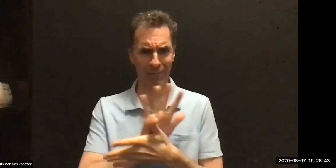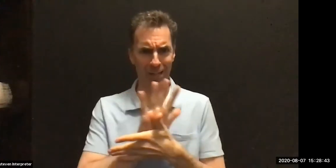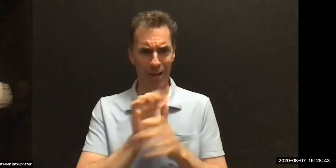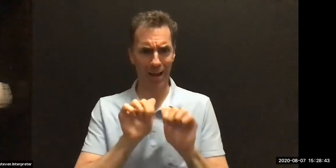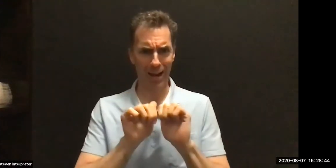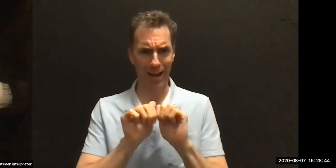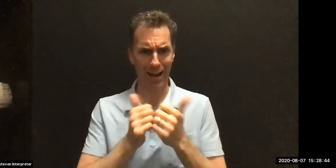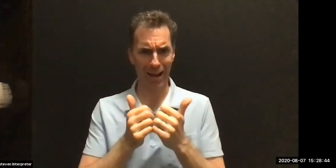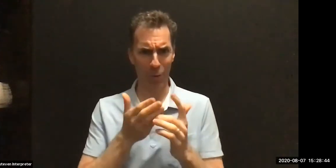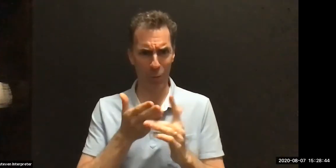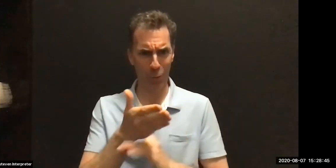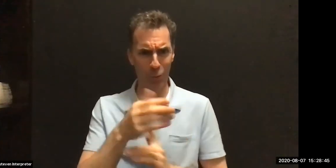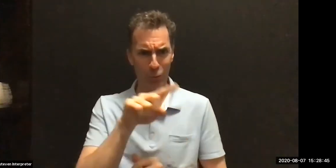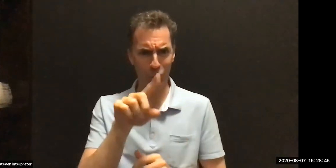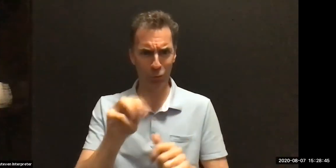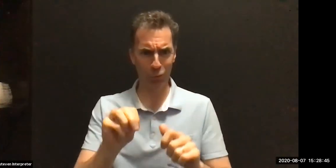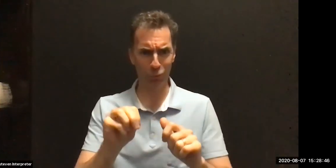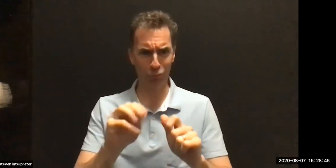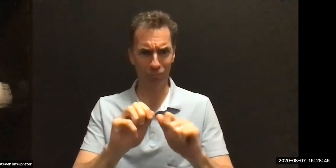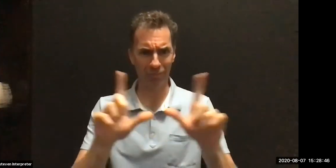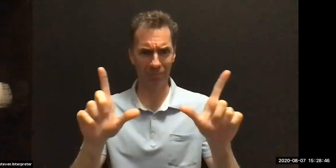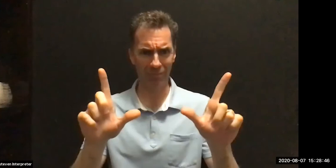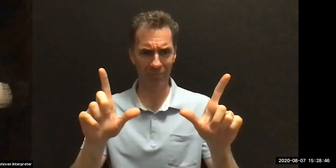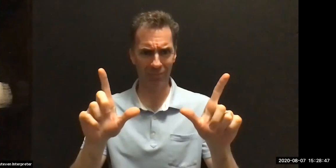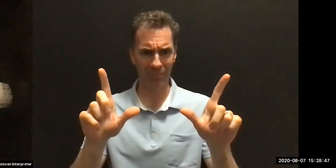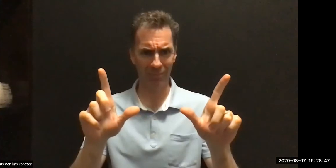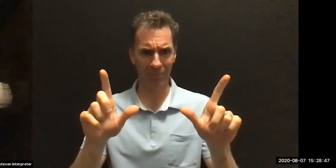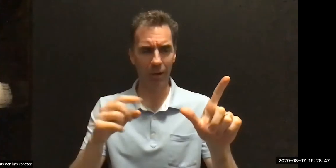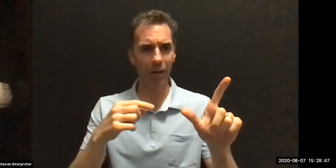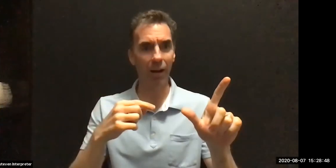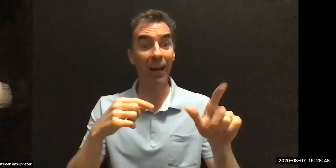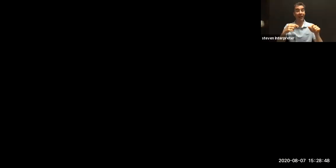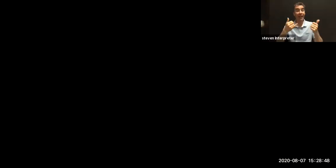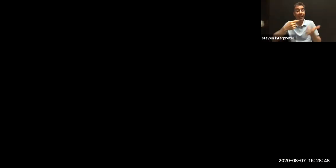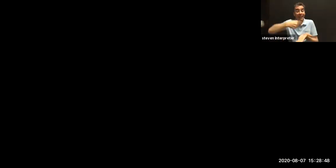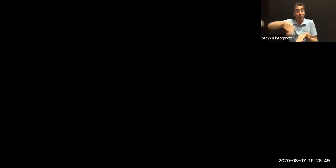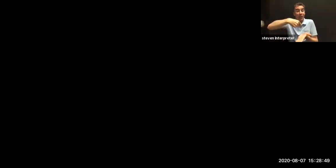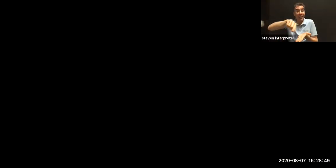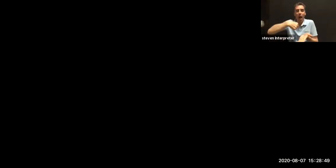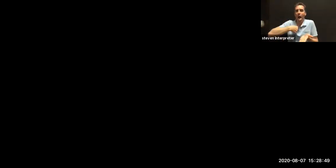Susi Nitzel: Through zoom before I've learned this week and I'm not a zoom expert. And I thought, oh, so Technology